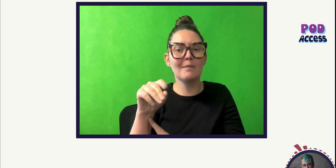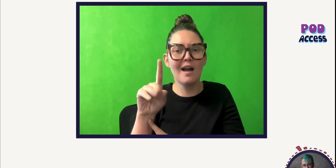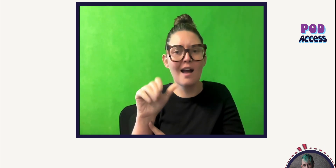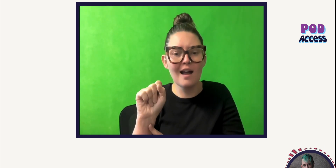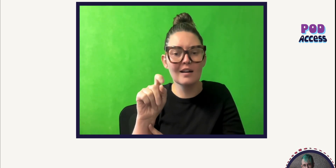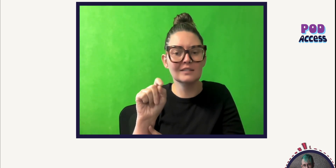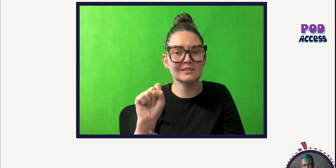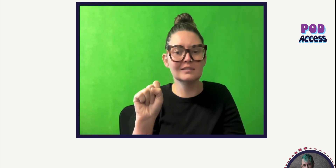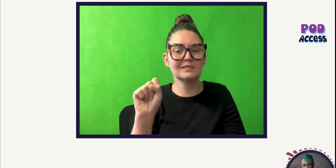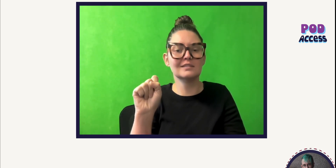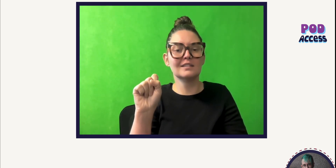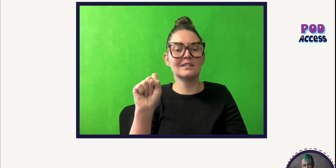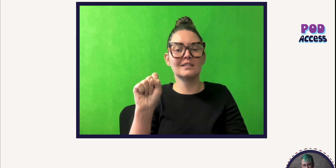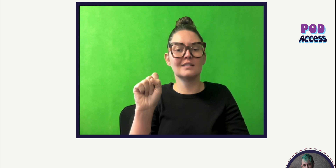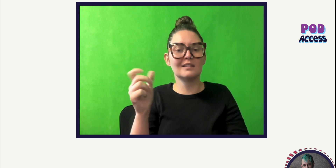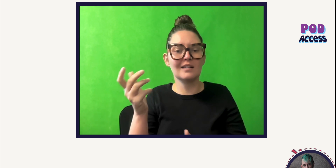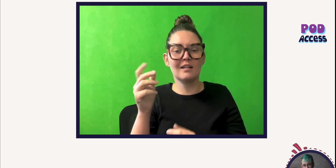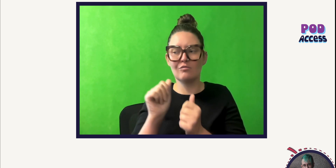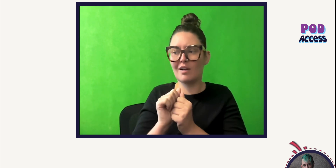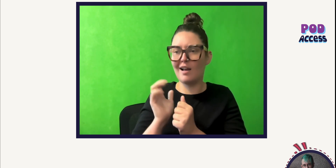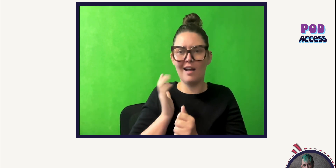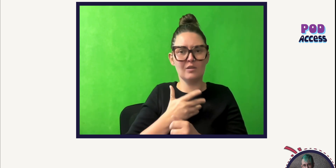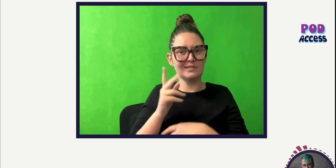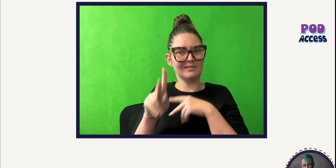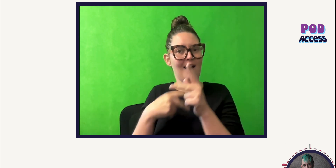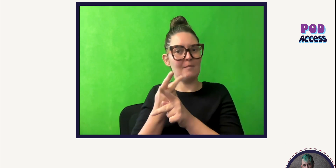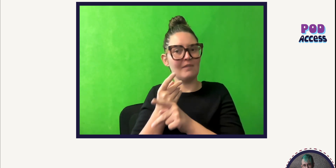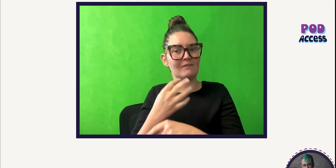with our type of voices? Probably not many people.